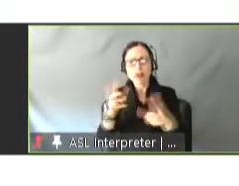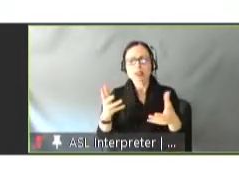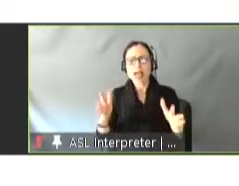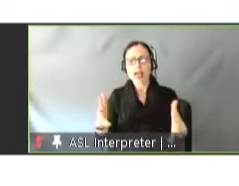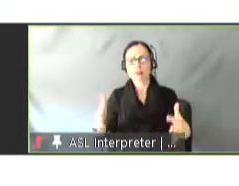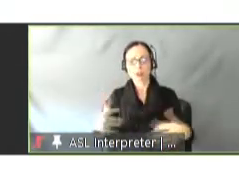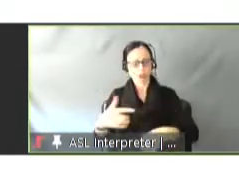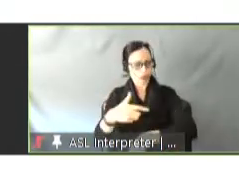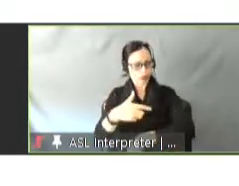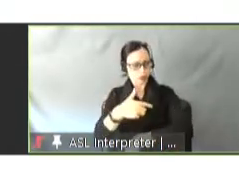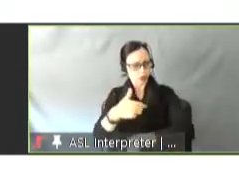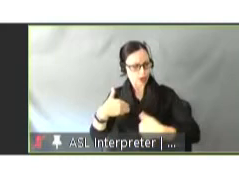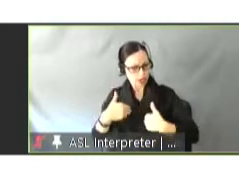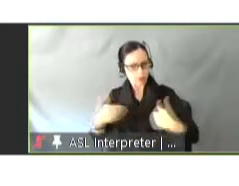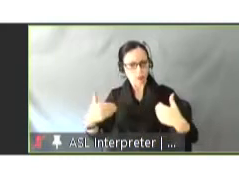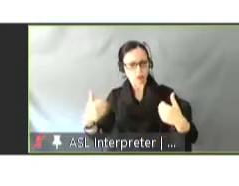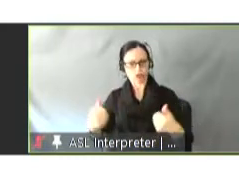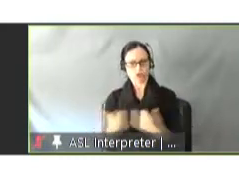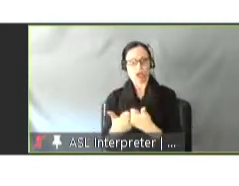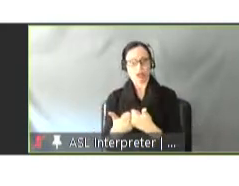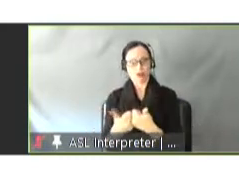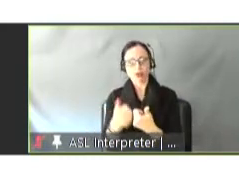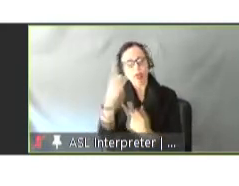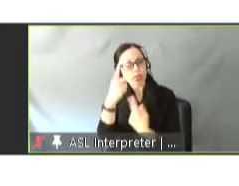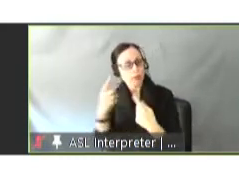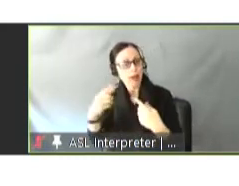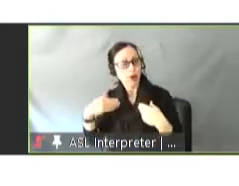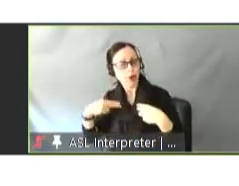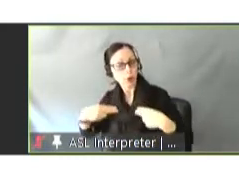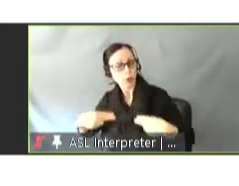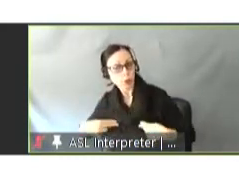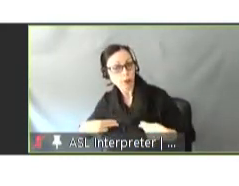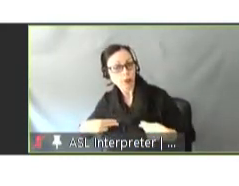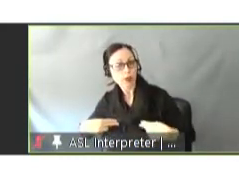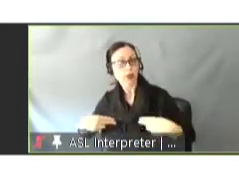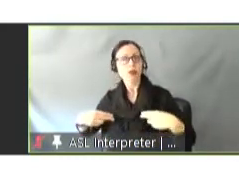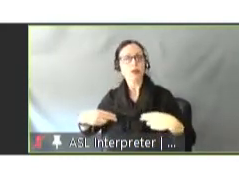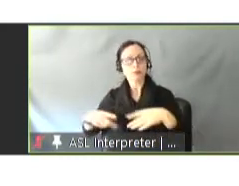but then probably also as you think about a human getting a breakthrough infection,